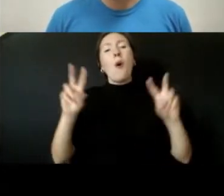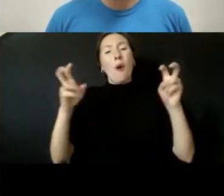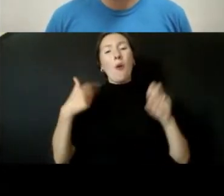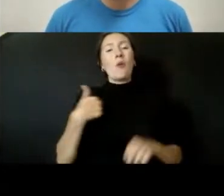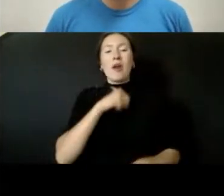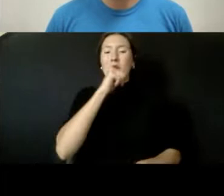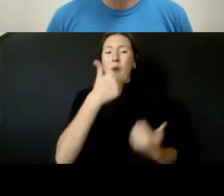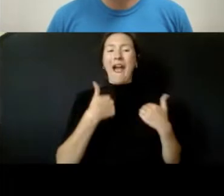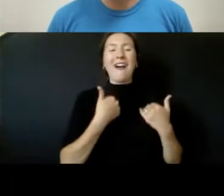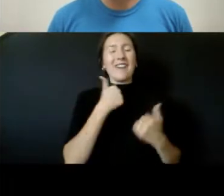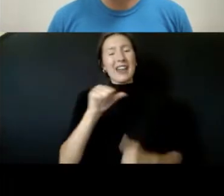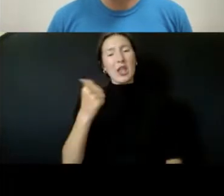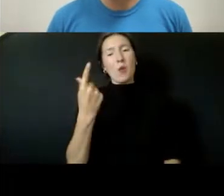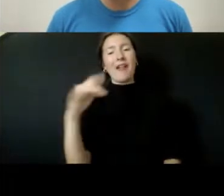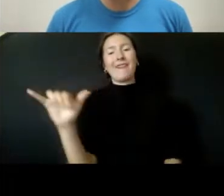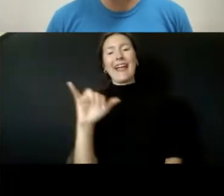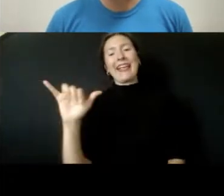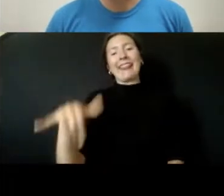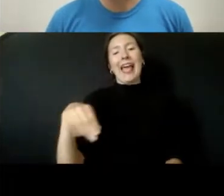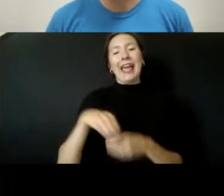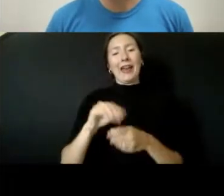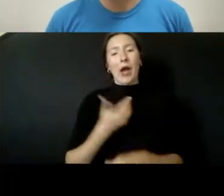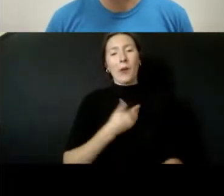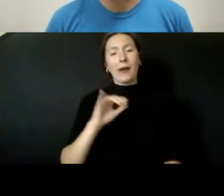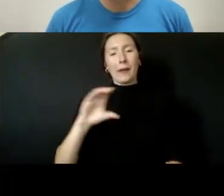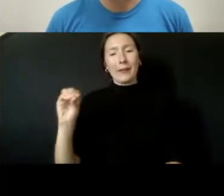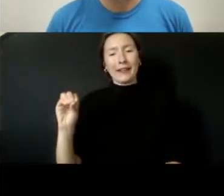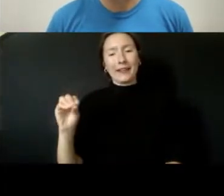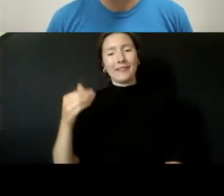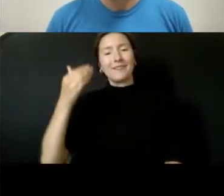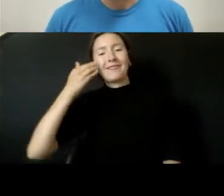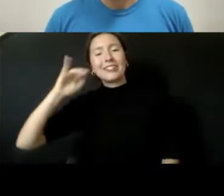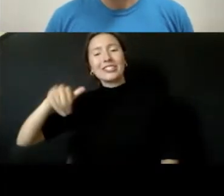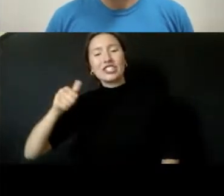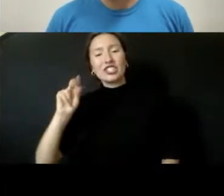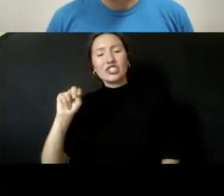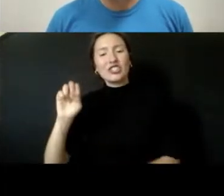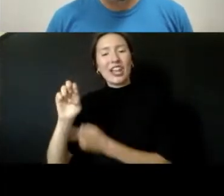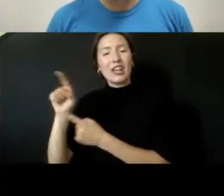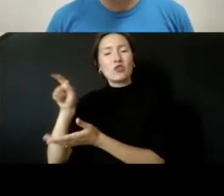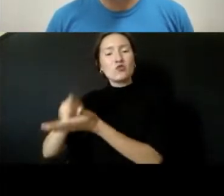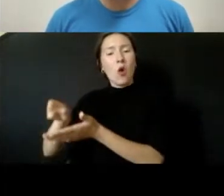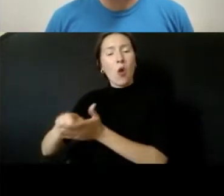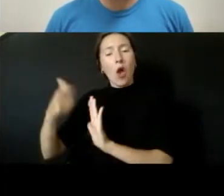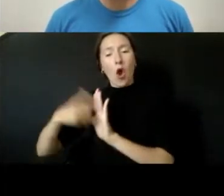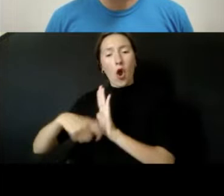specifically leading with this for the guild and you know i've heard that in organizations before